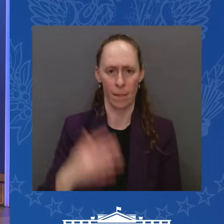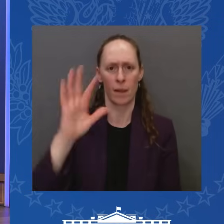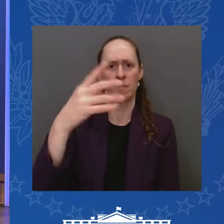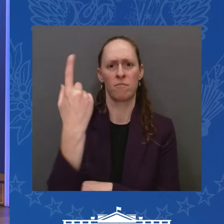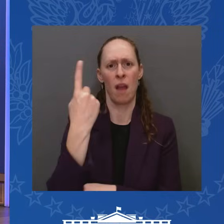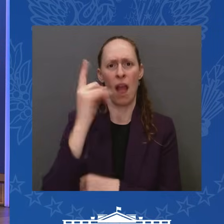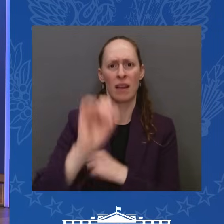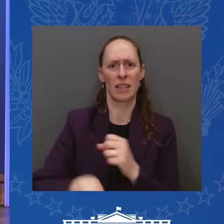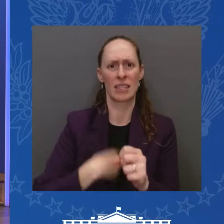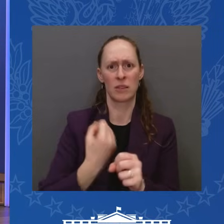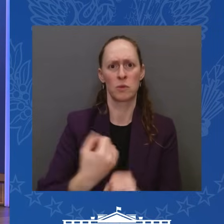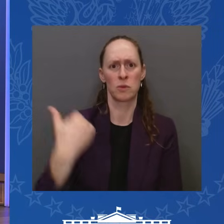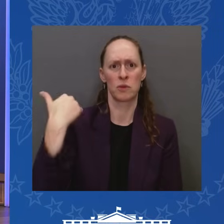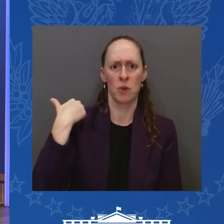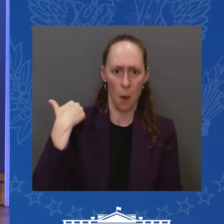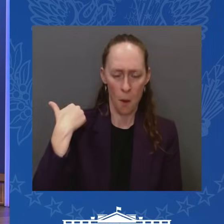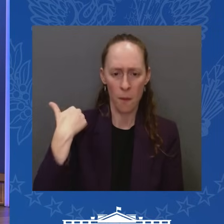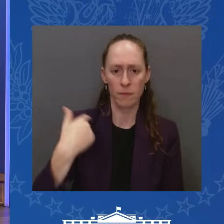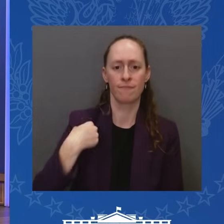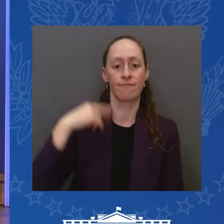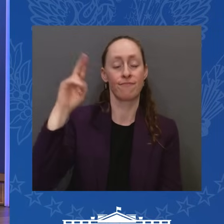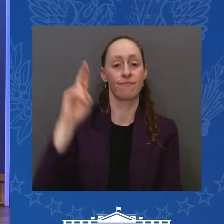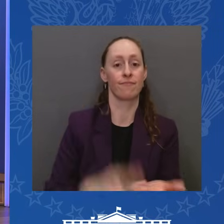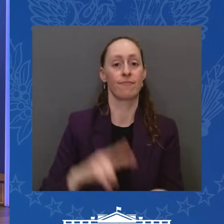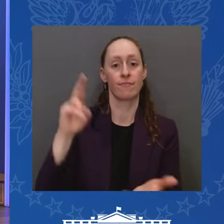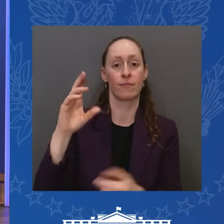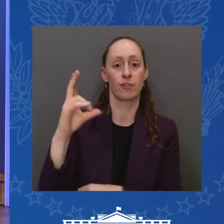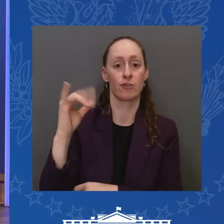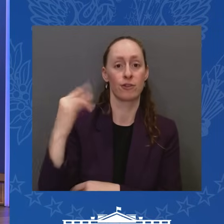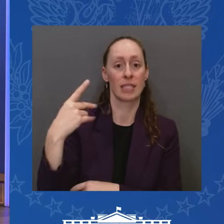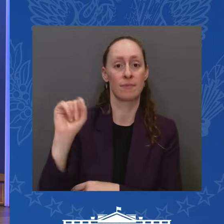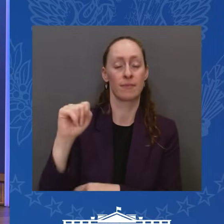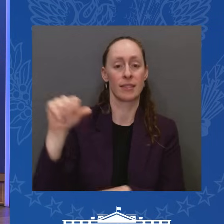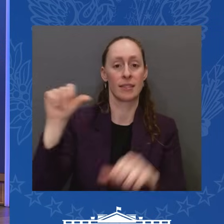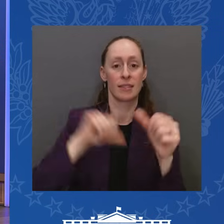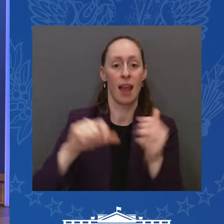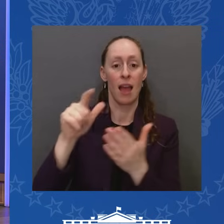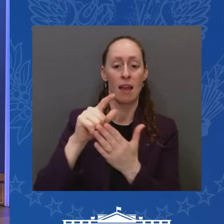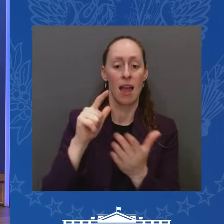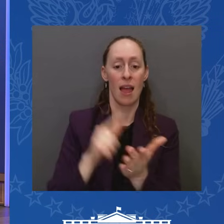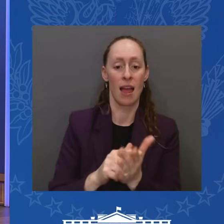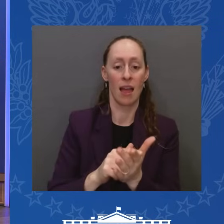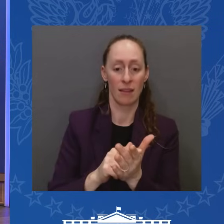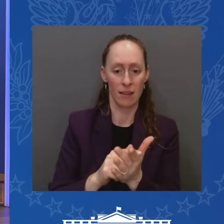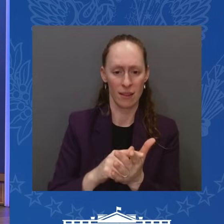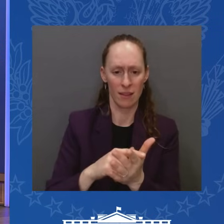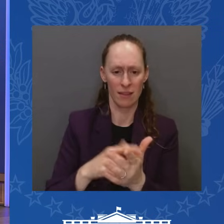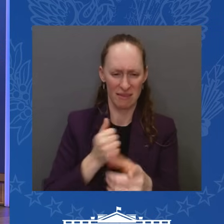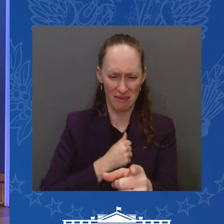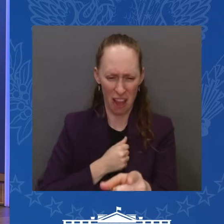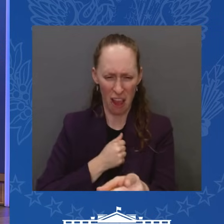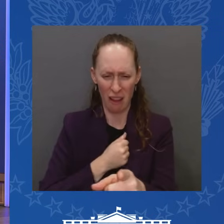That act did two things. Excuse me, I have a little bit of a cold. First, it's a historic investment